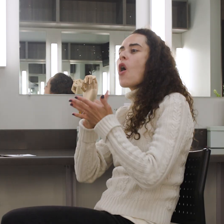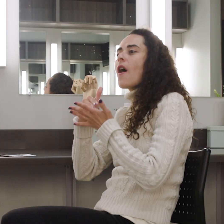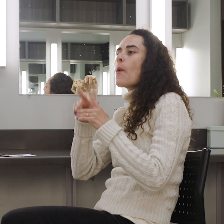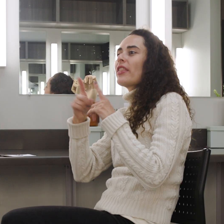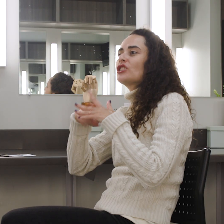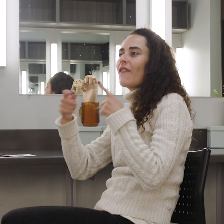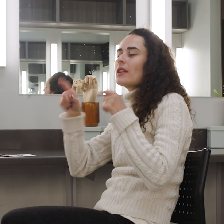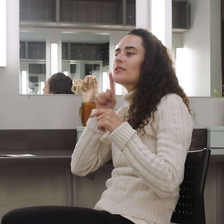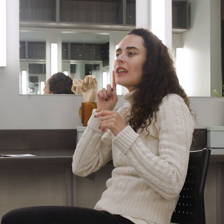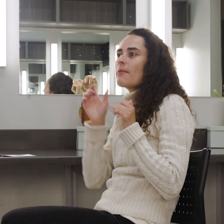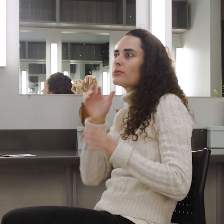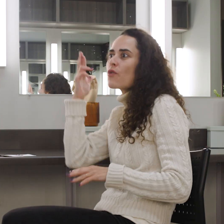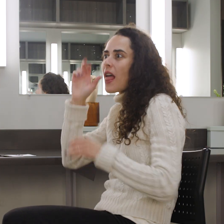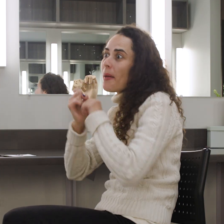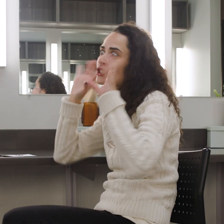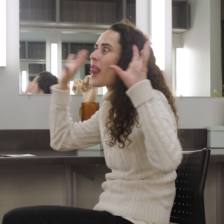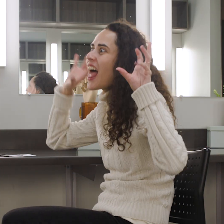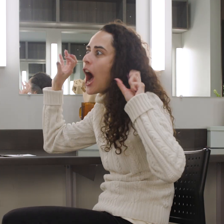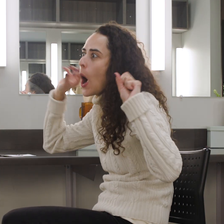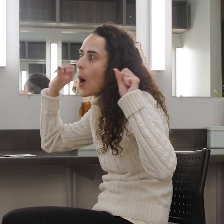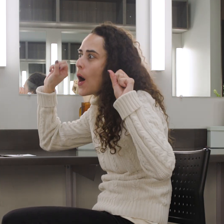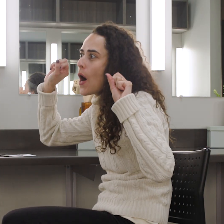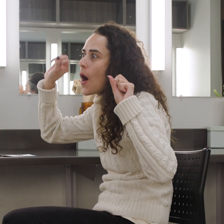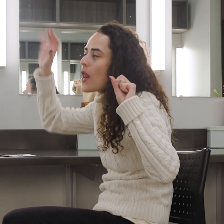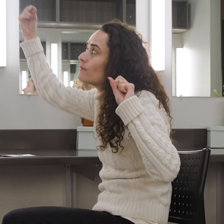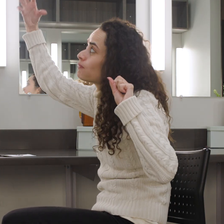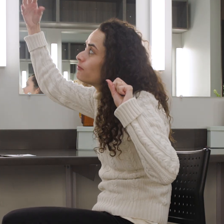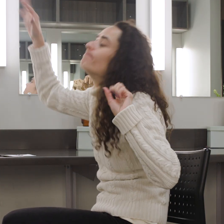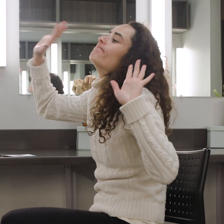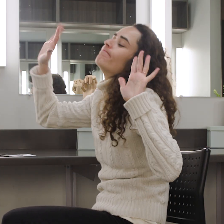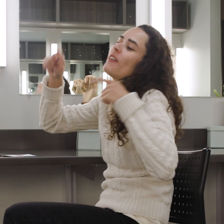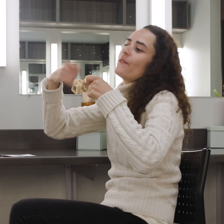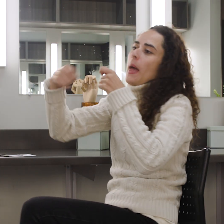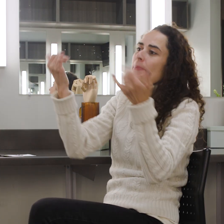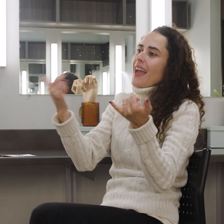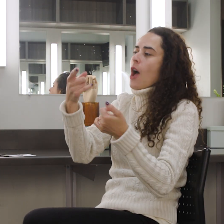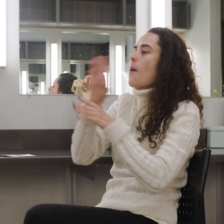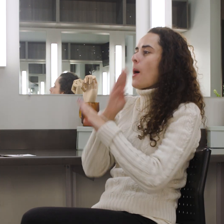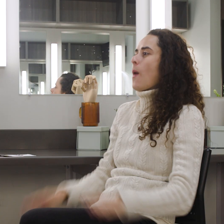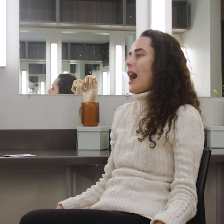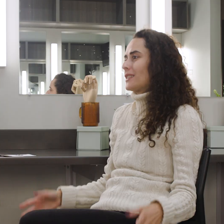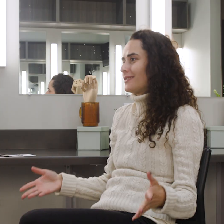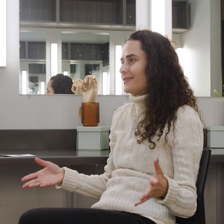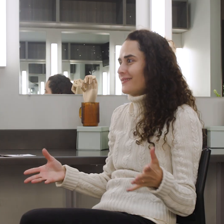because sometimes us Deaf performers wouldn't realize we were being loud during filming. The flashing light would remind us to be quieter.